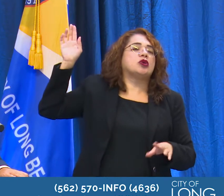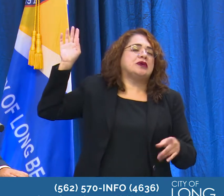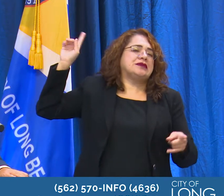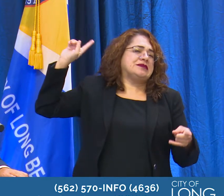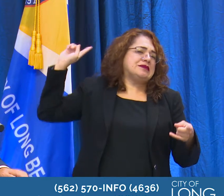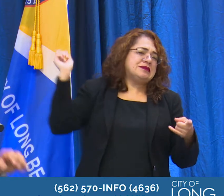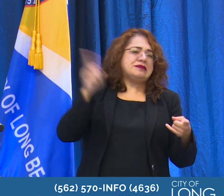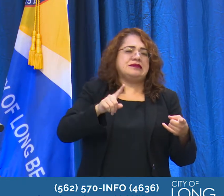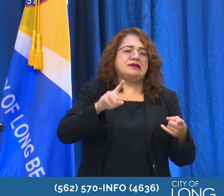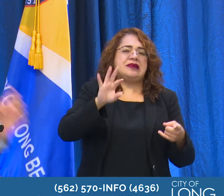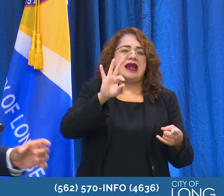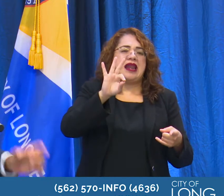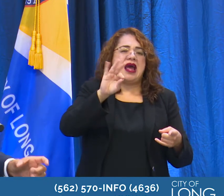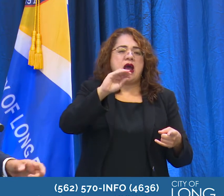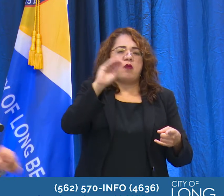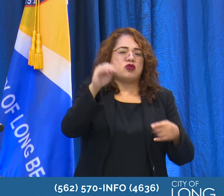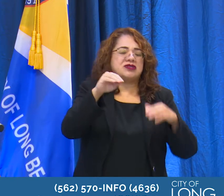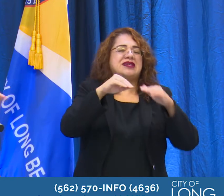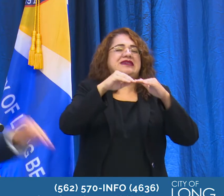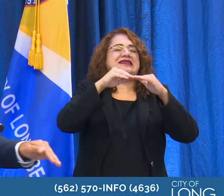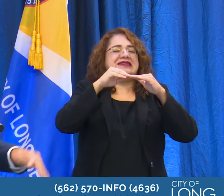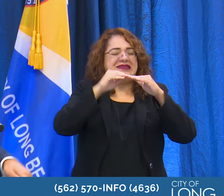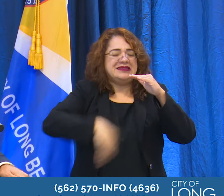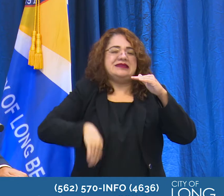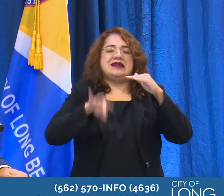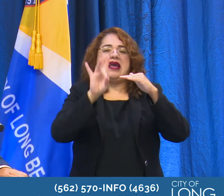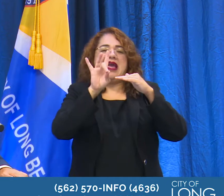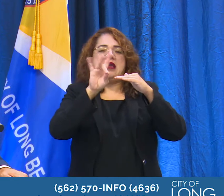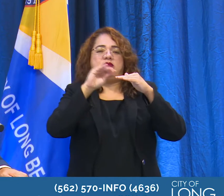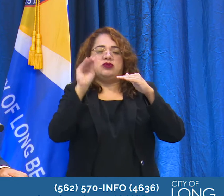really lower, and get even lower than 8%, which we're headed